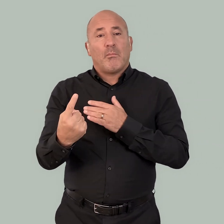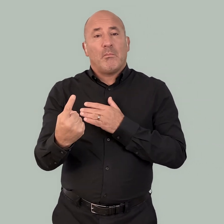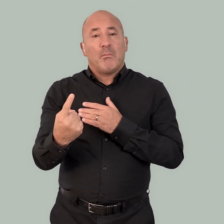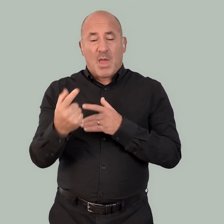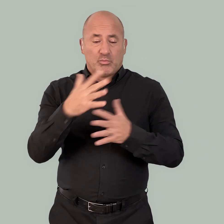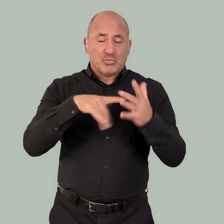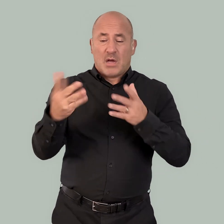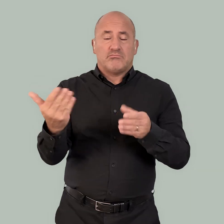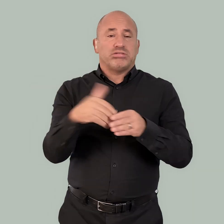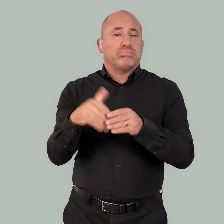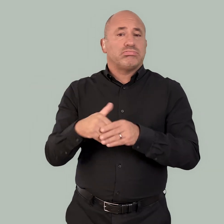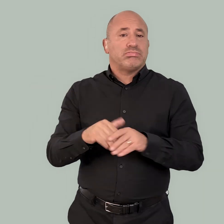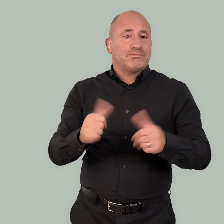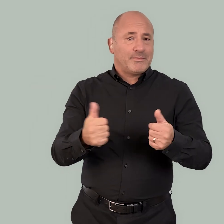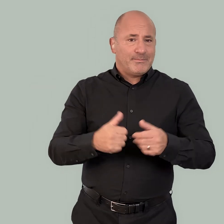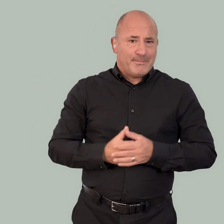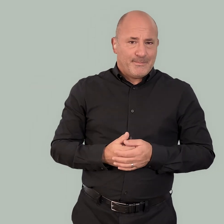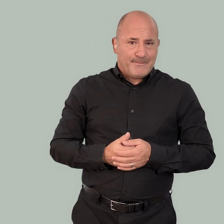and fully participate in society.